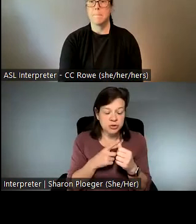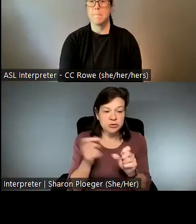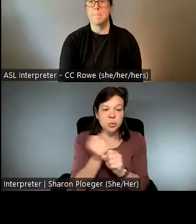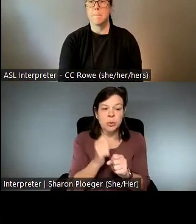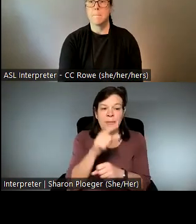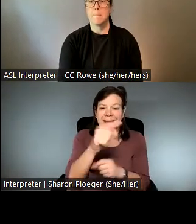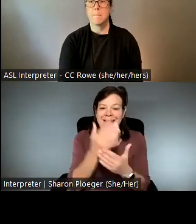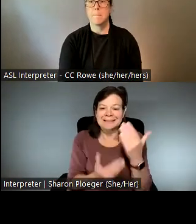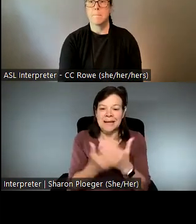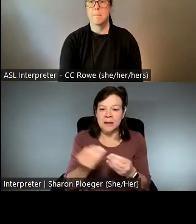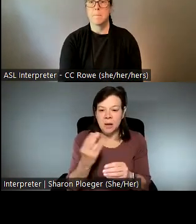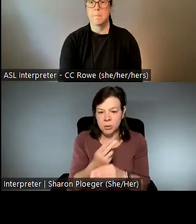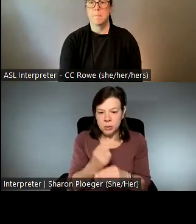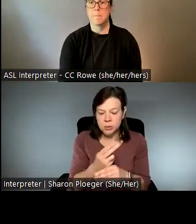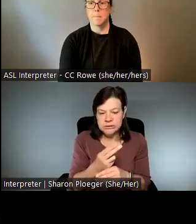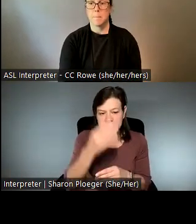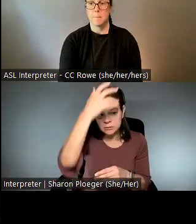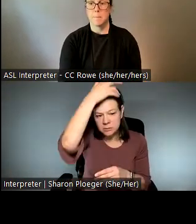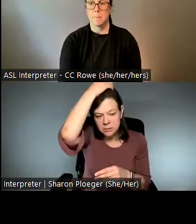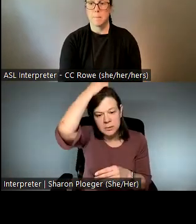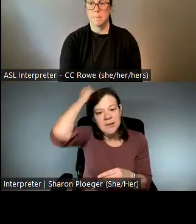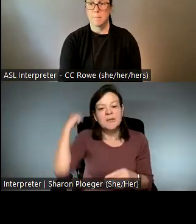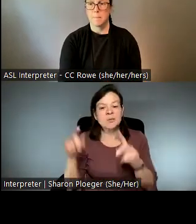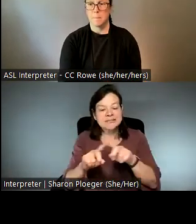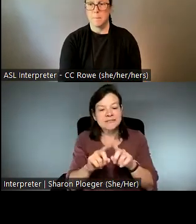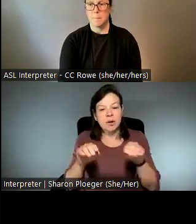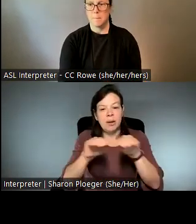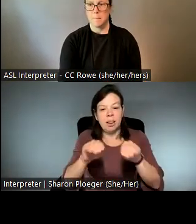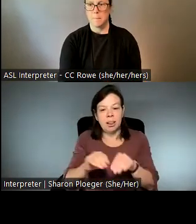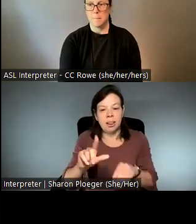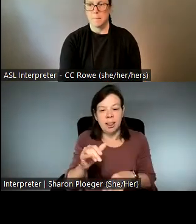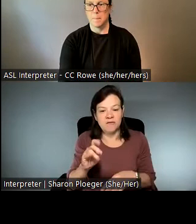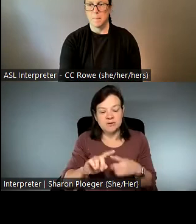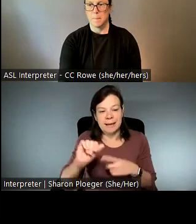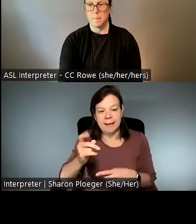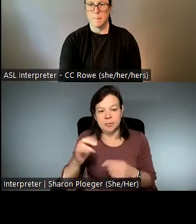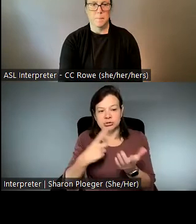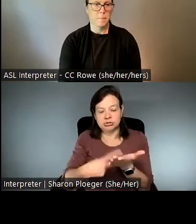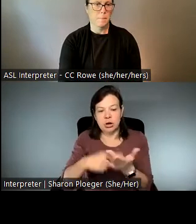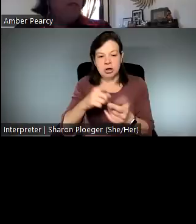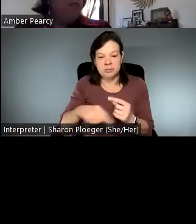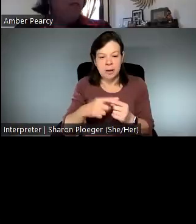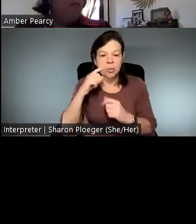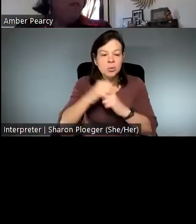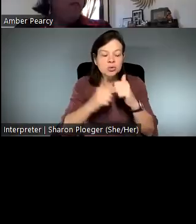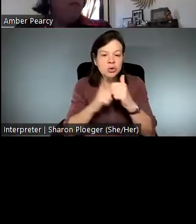using the levels that Amber talked about. We're gonna use that to structure it in a way where a screen reader can pick it up